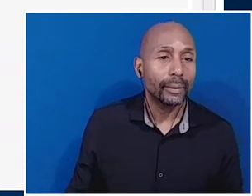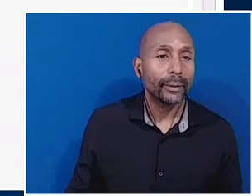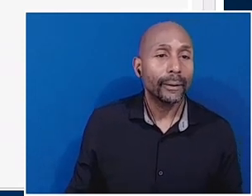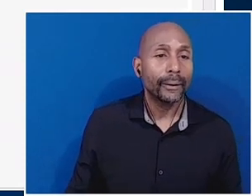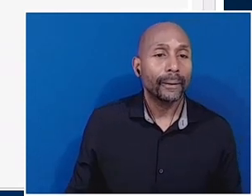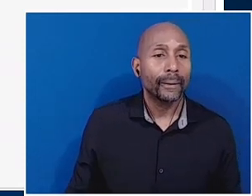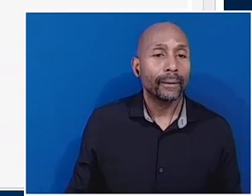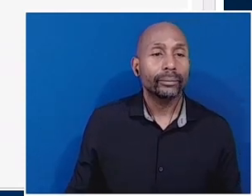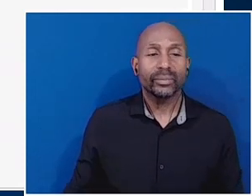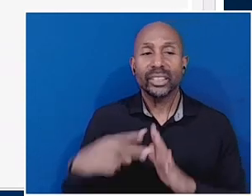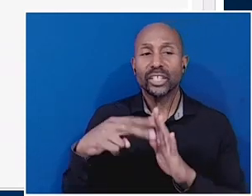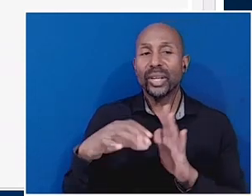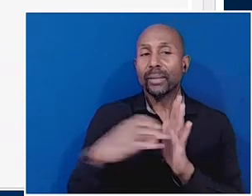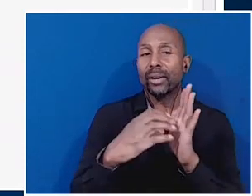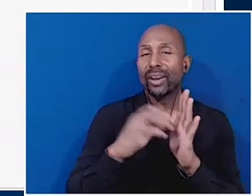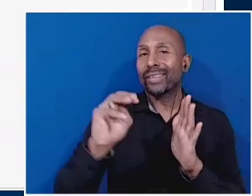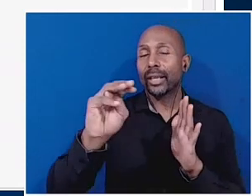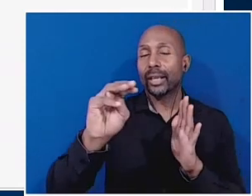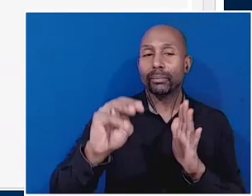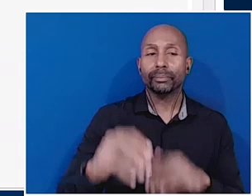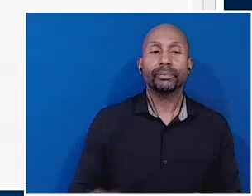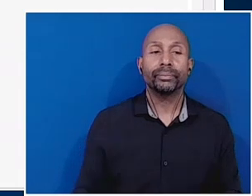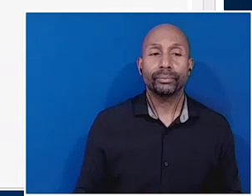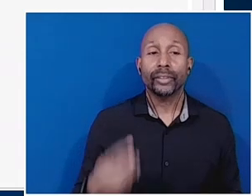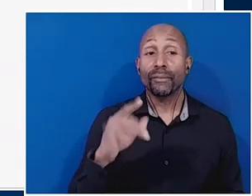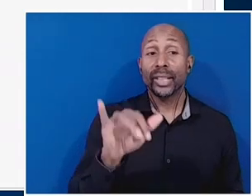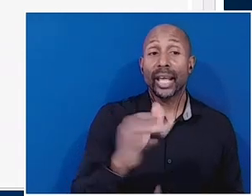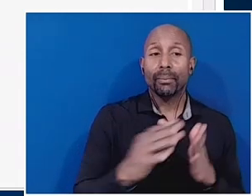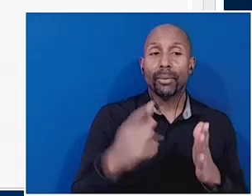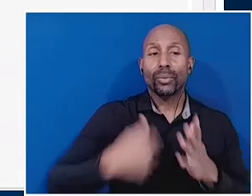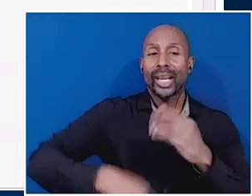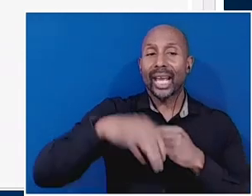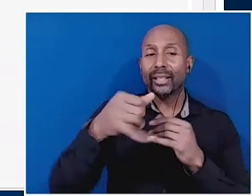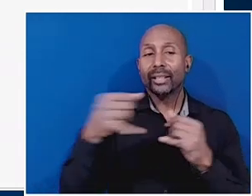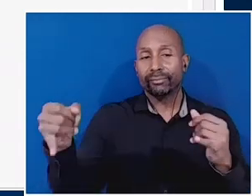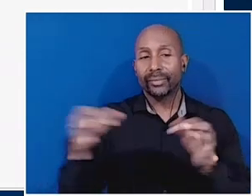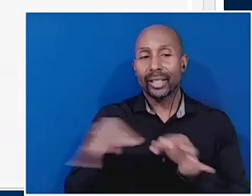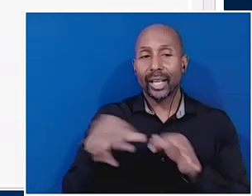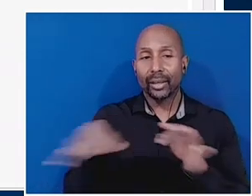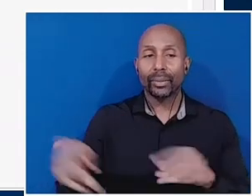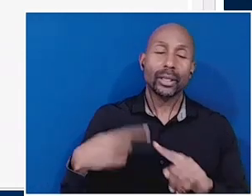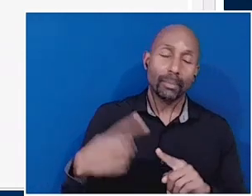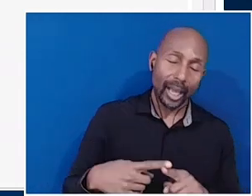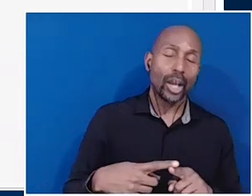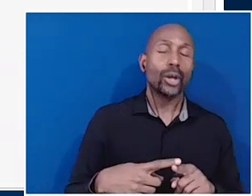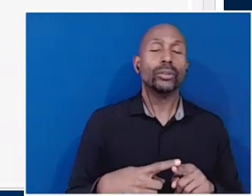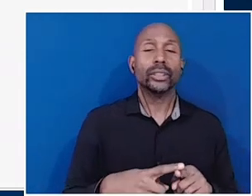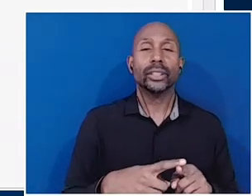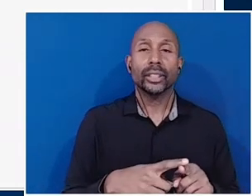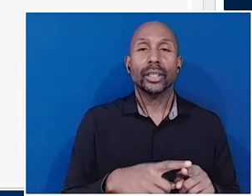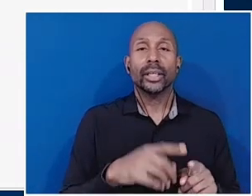. Additional language here about written arrangements with ineligible institutions.